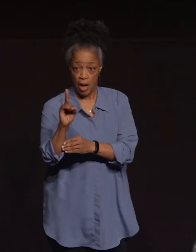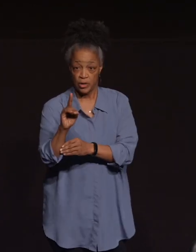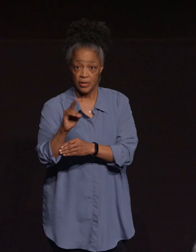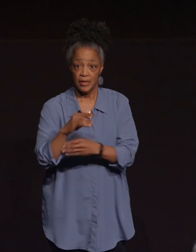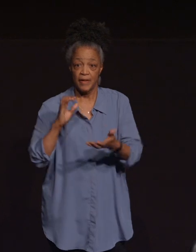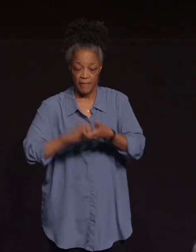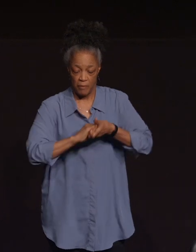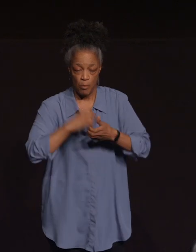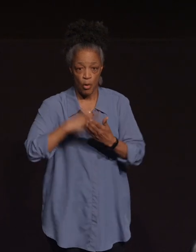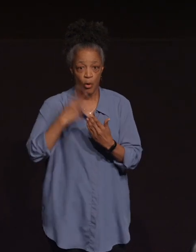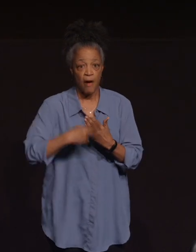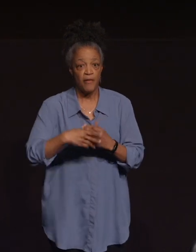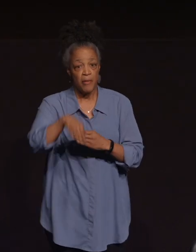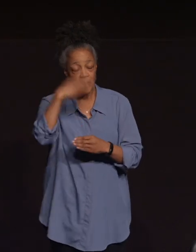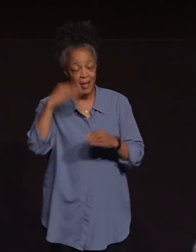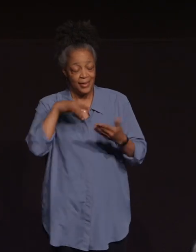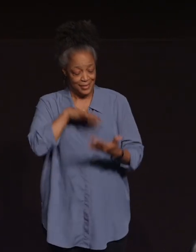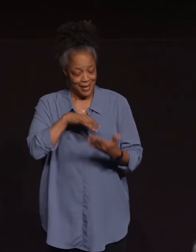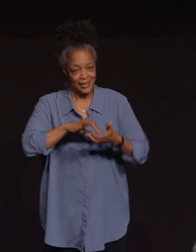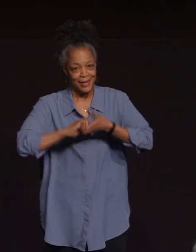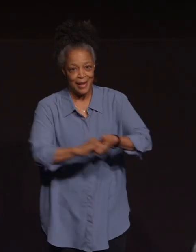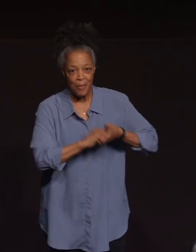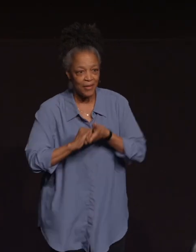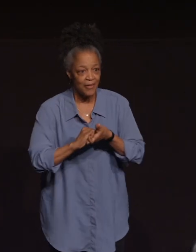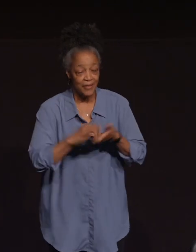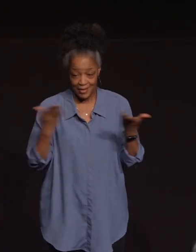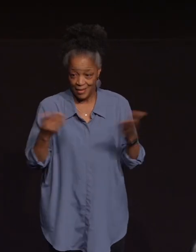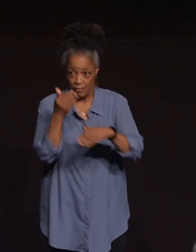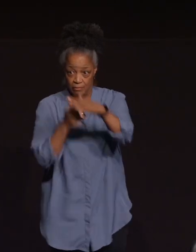Black Studies Collaboratory, housed in the Department of